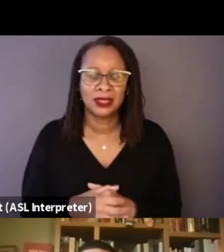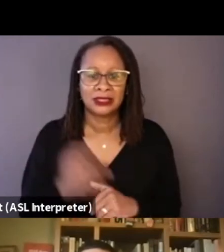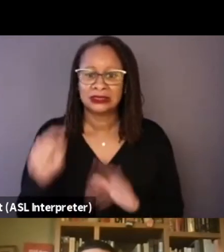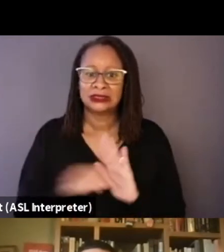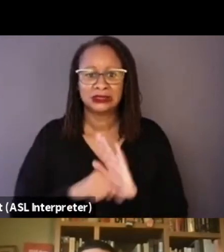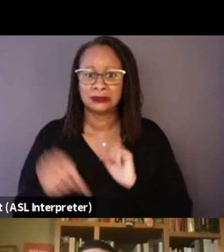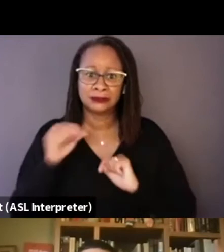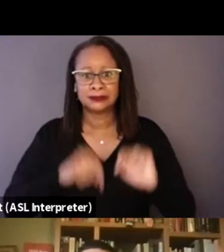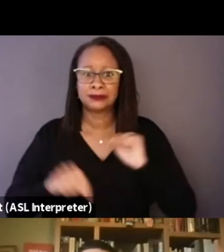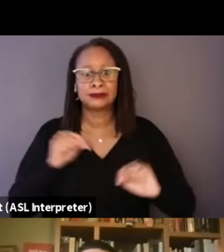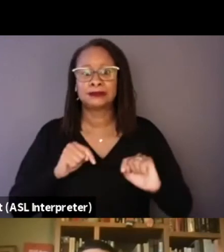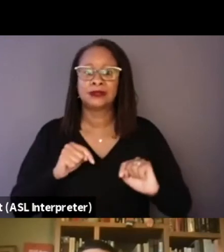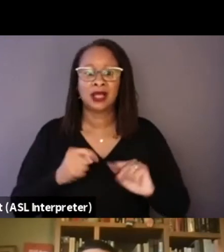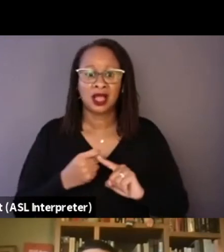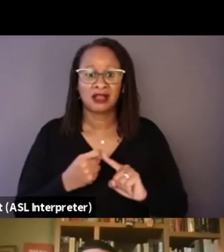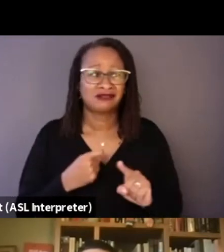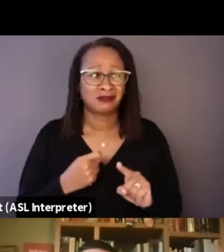from really since birth actually,